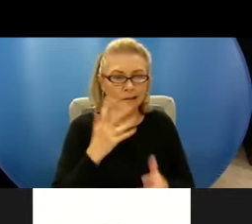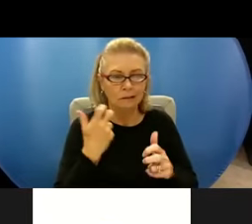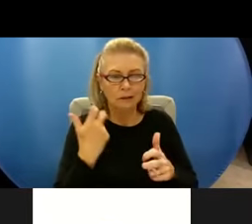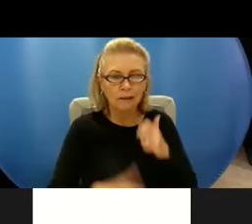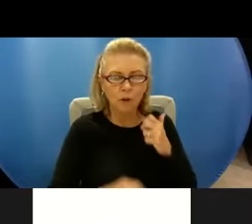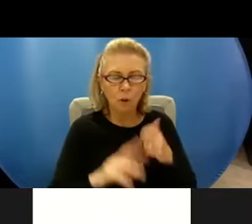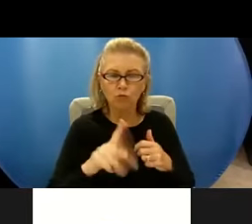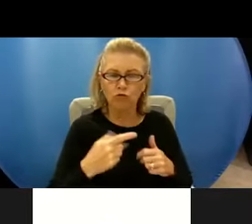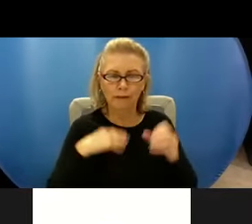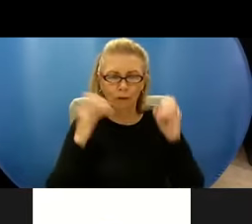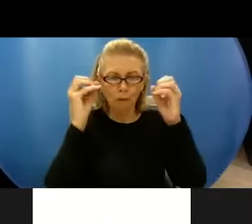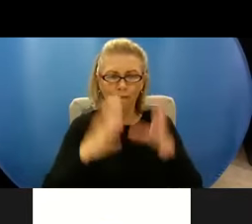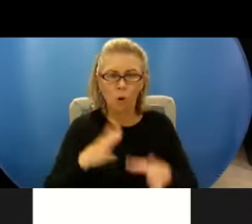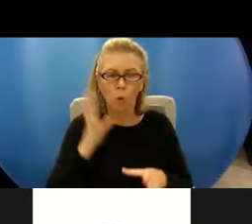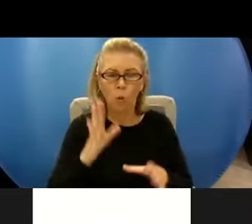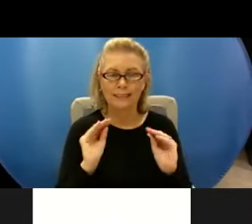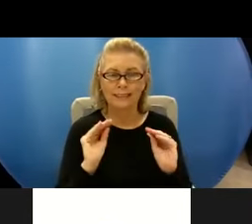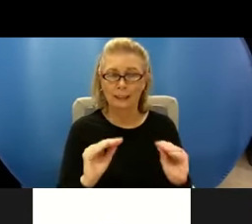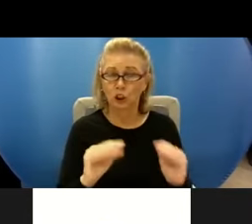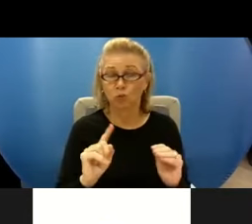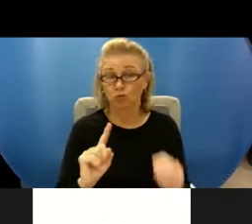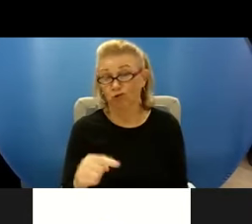that just will teach you just to teach you versus teaching you because they care.